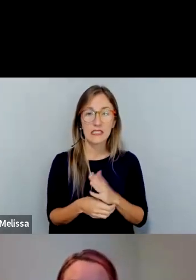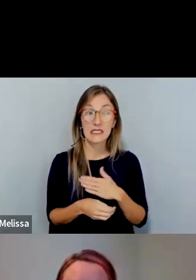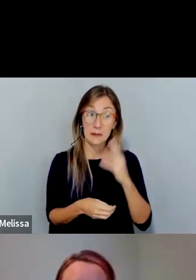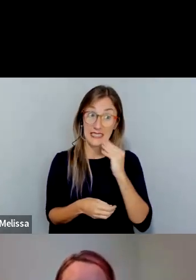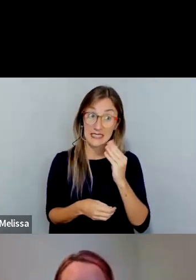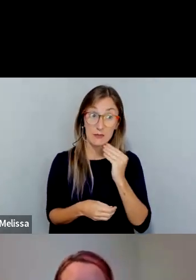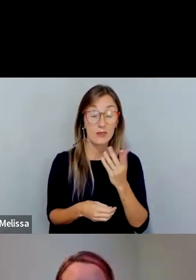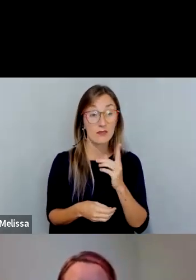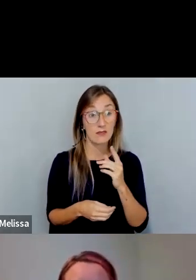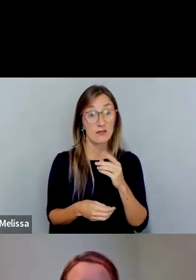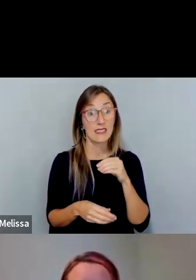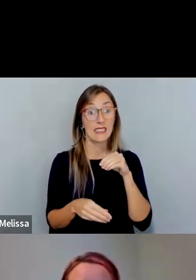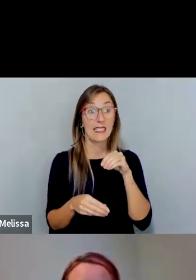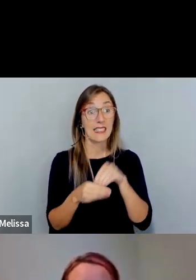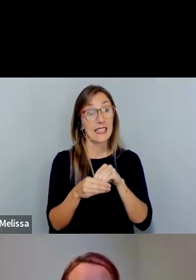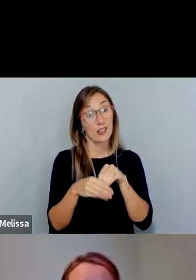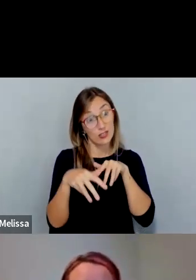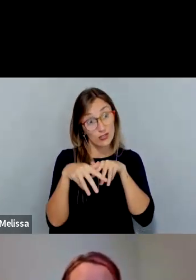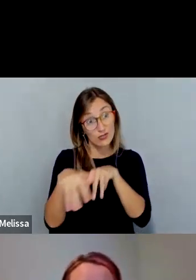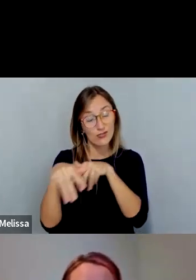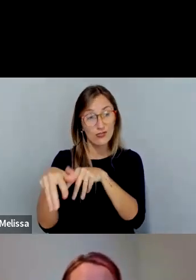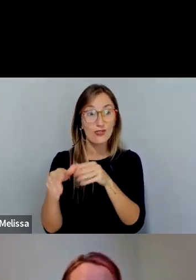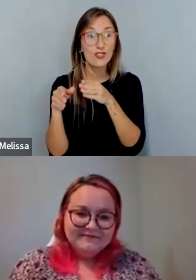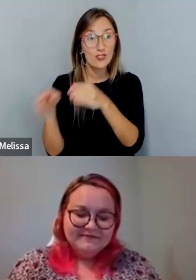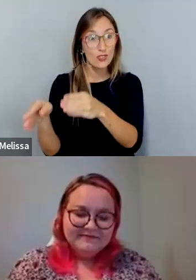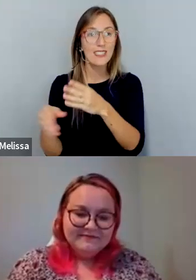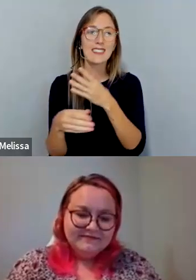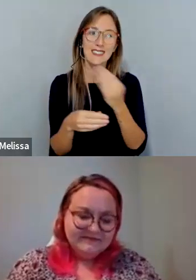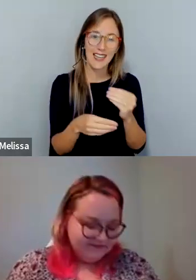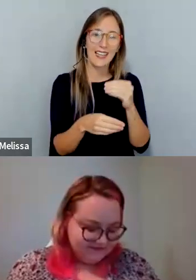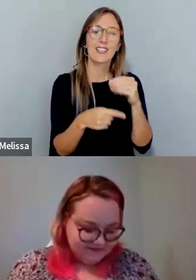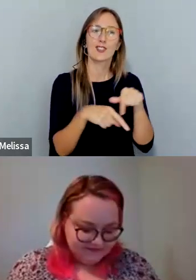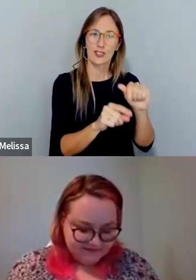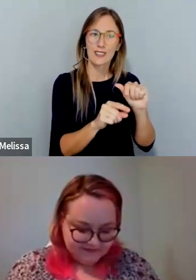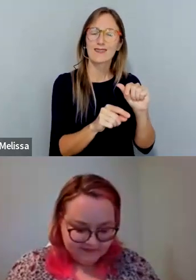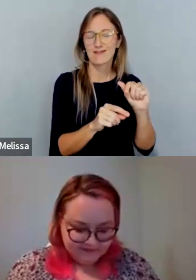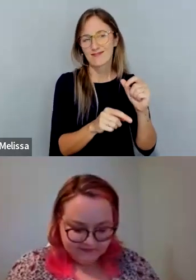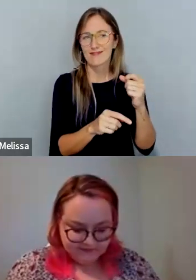familiar with adapt. It's a disability rights activist organization. The